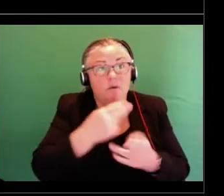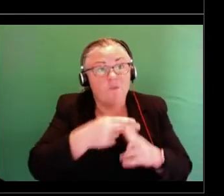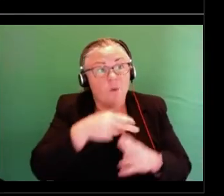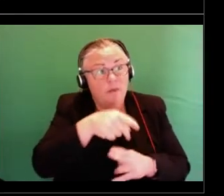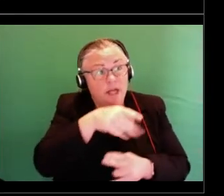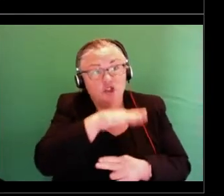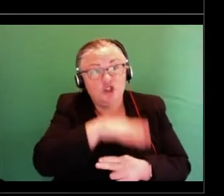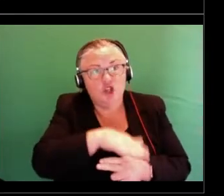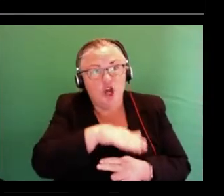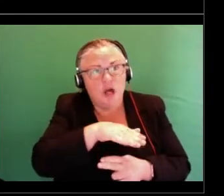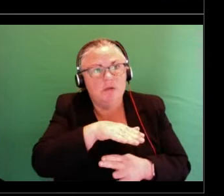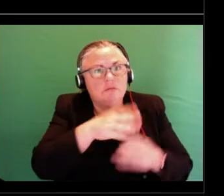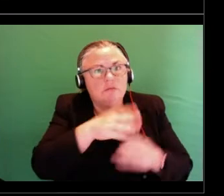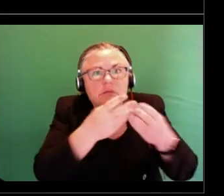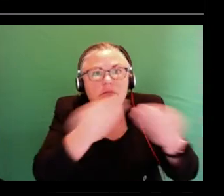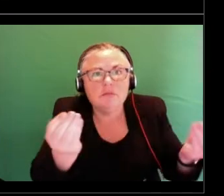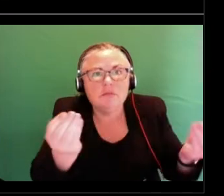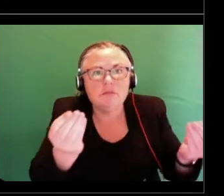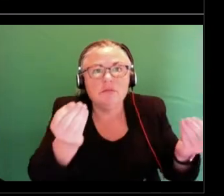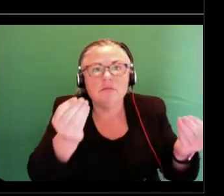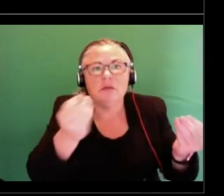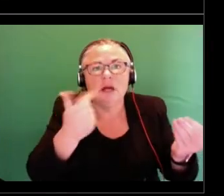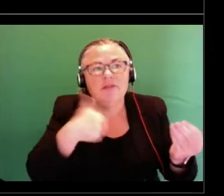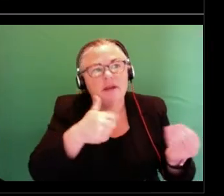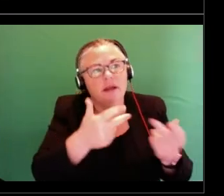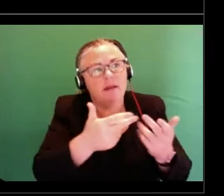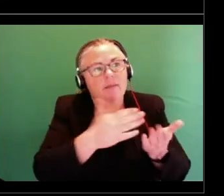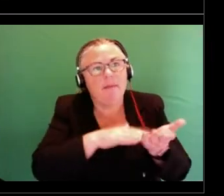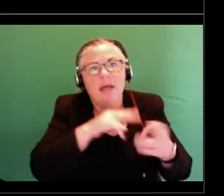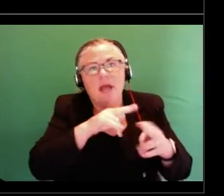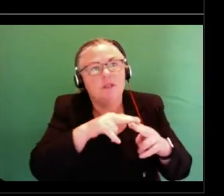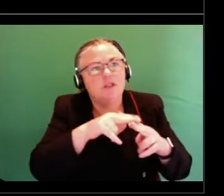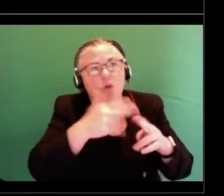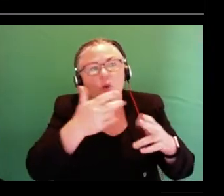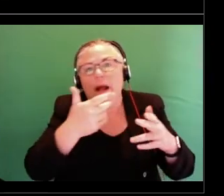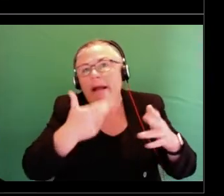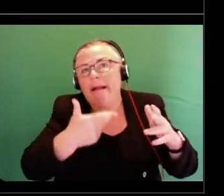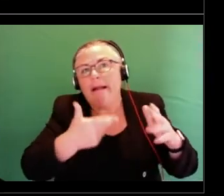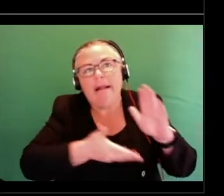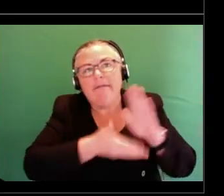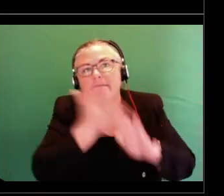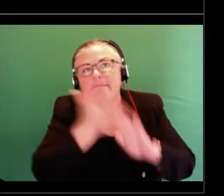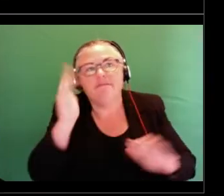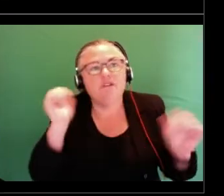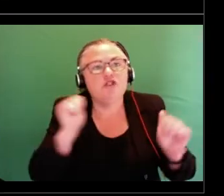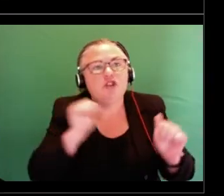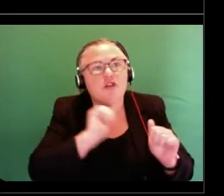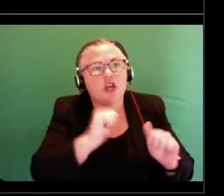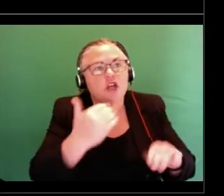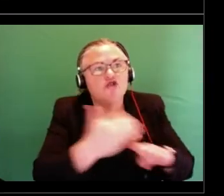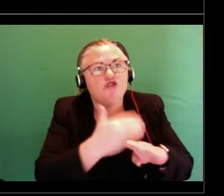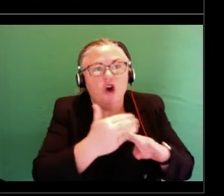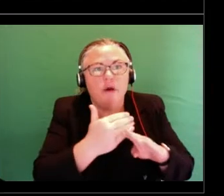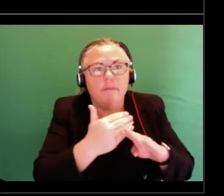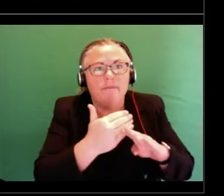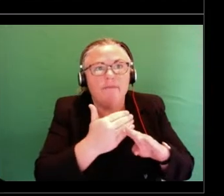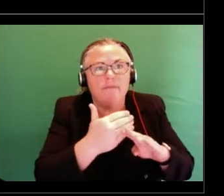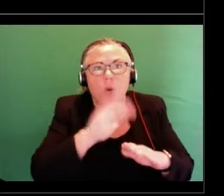that they've got their first court appearance is through a judicial registrar via motorcycle soft Teams or a phone call.